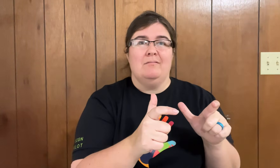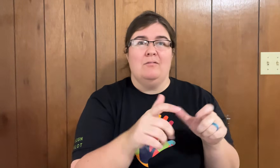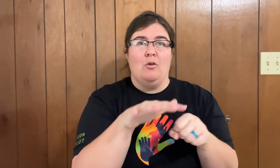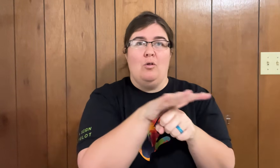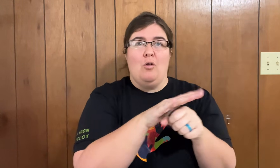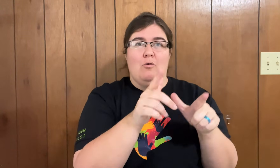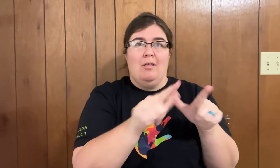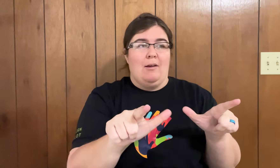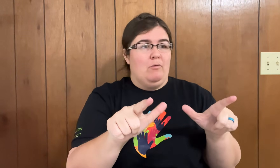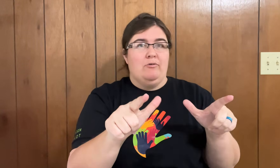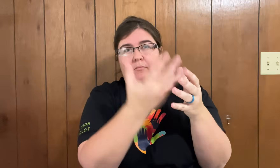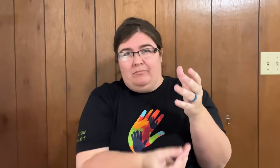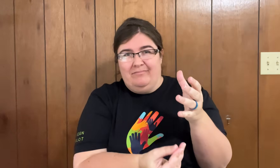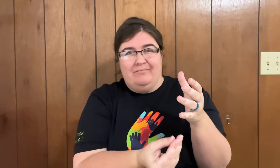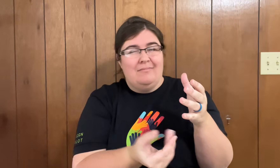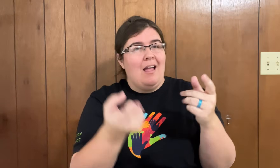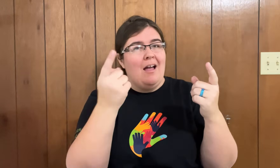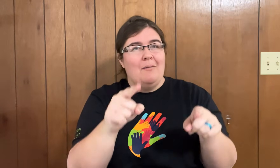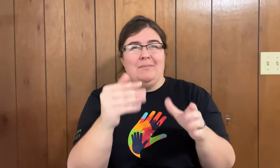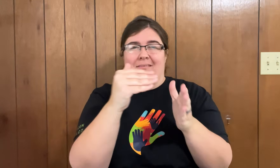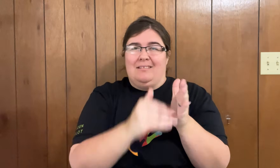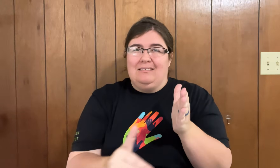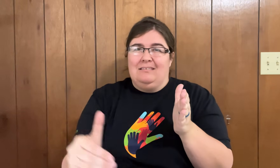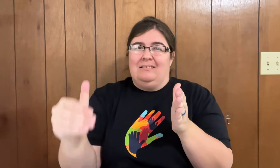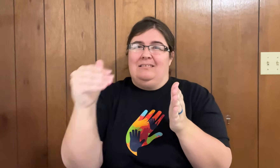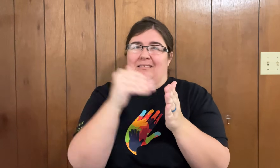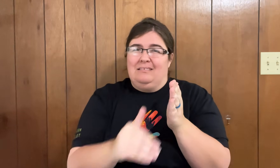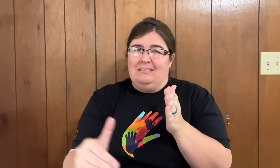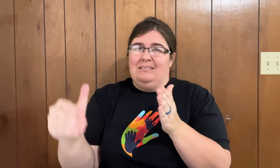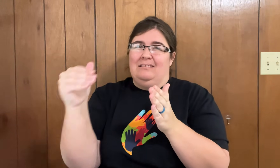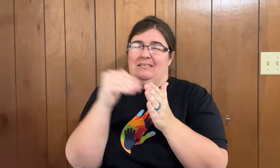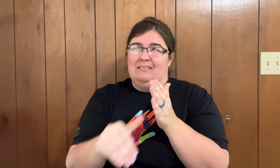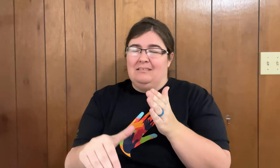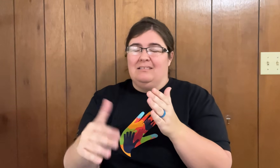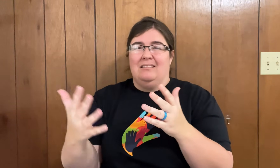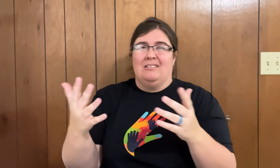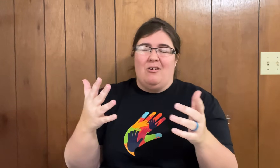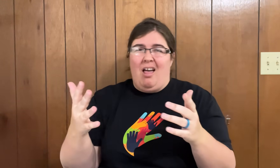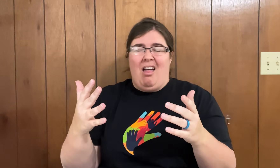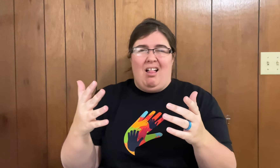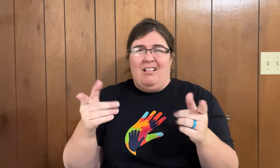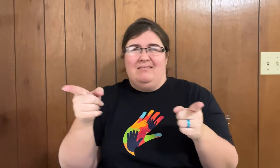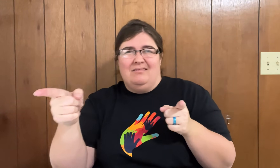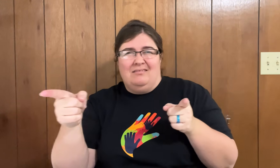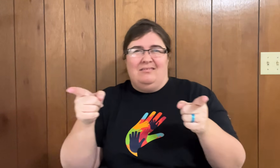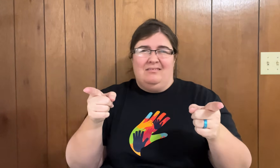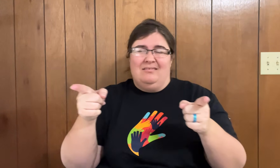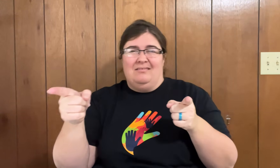users shrinks quickly and the usually the local sign language disappears completely. This happens again and again.